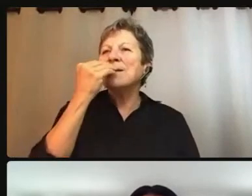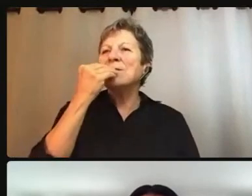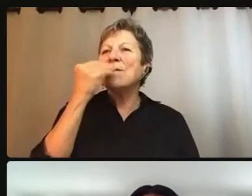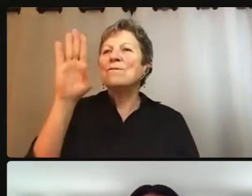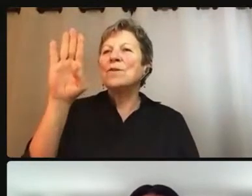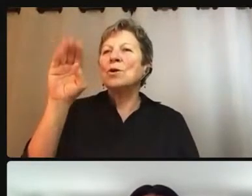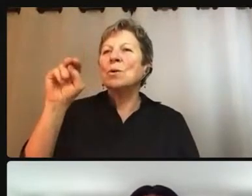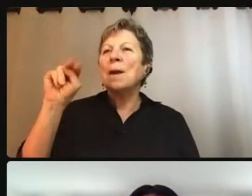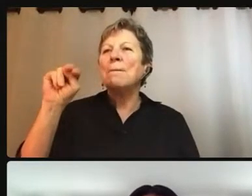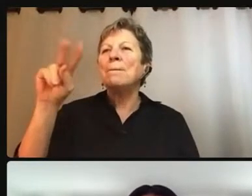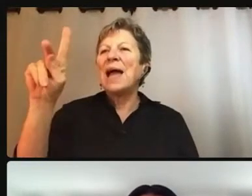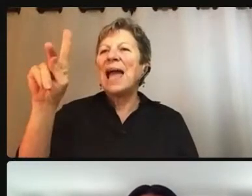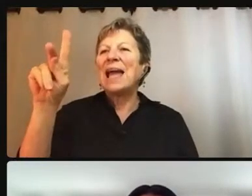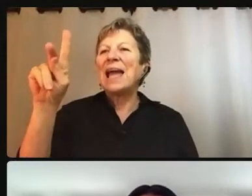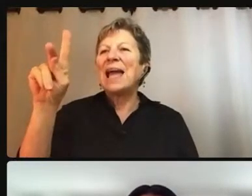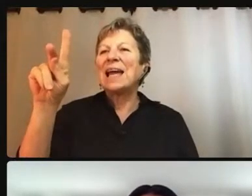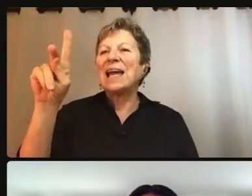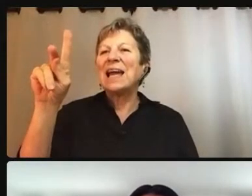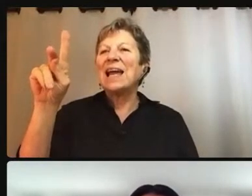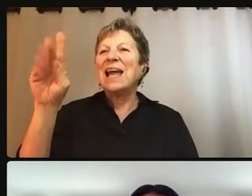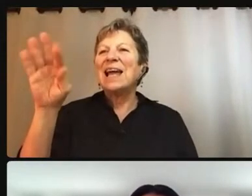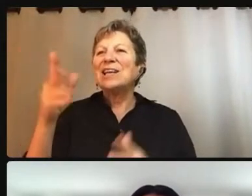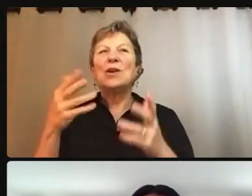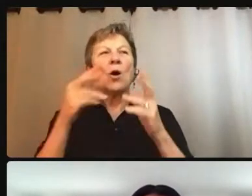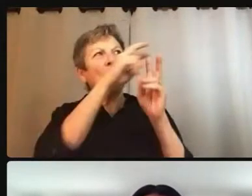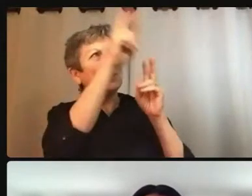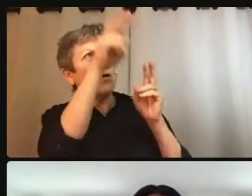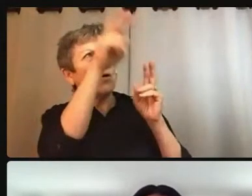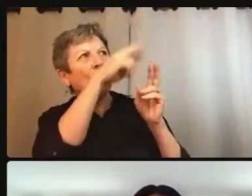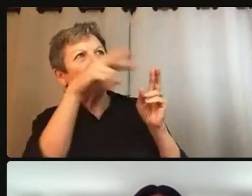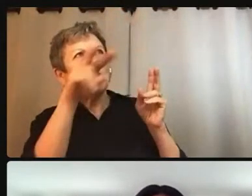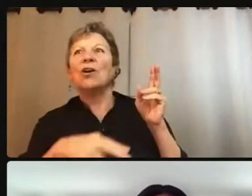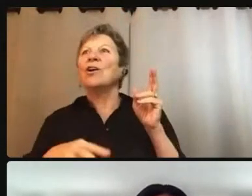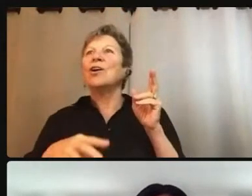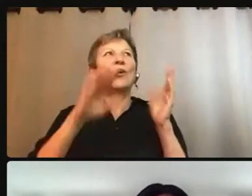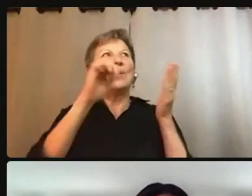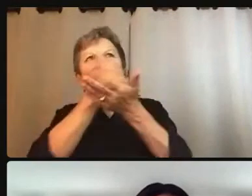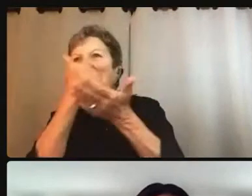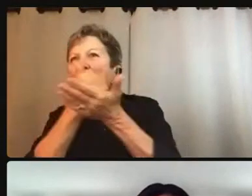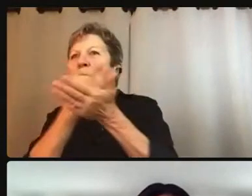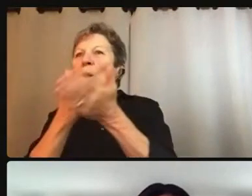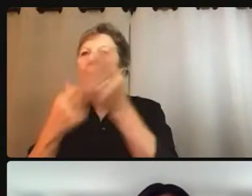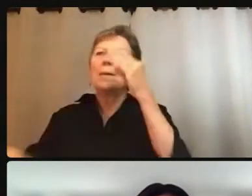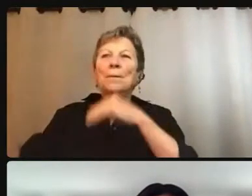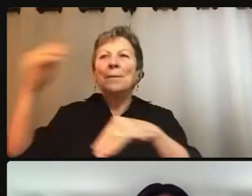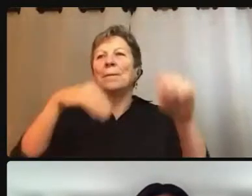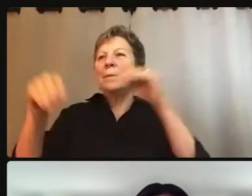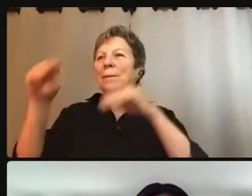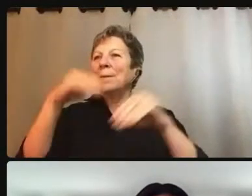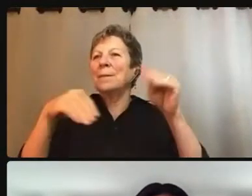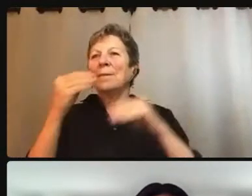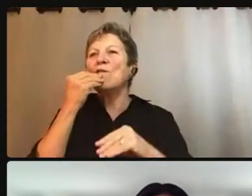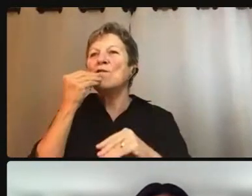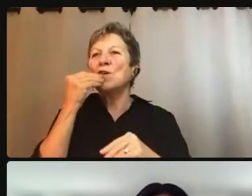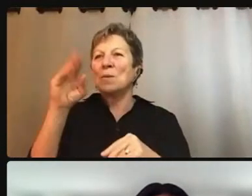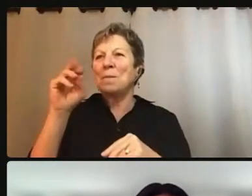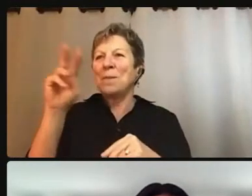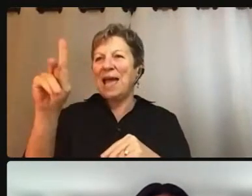COMMUNITY SERVICE GROUP THERE AND WE VOLUNTEERED AT THE WHERE FOOD BANK AND WOODBURN.